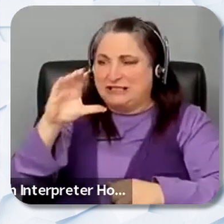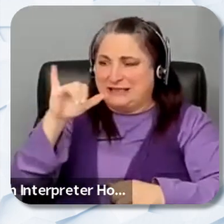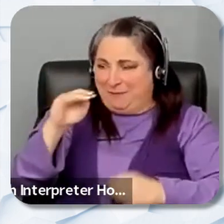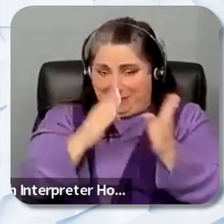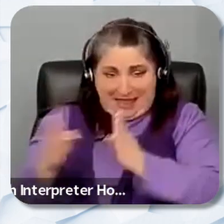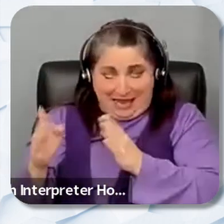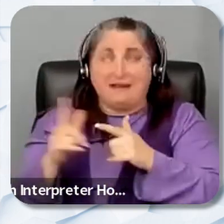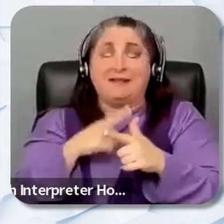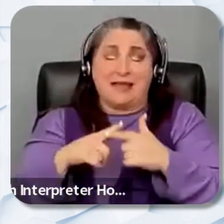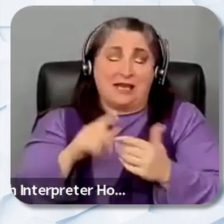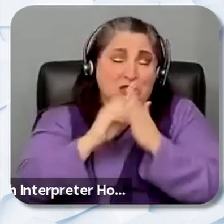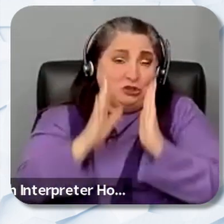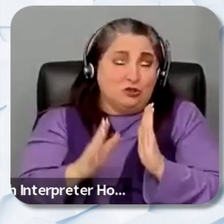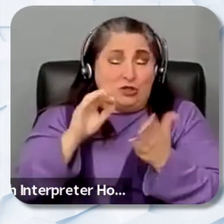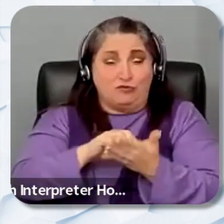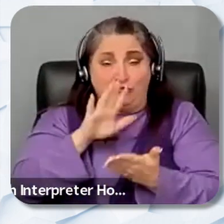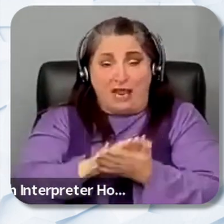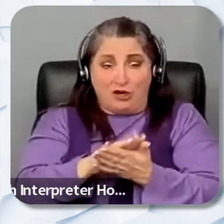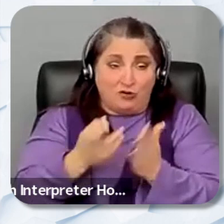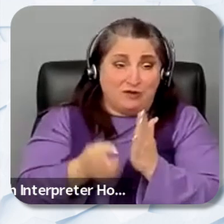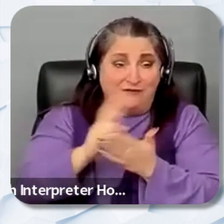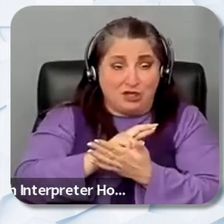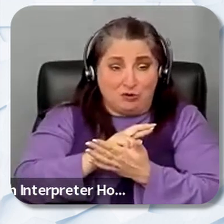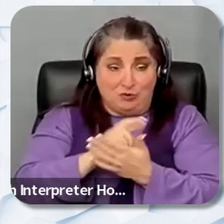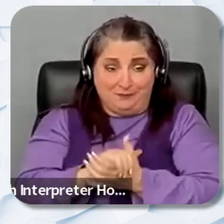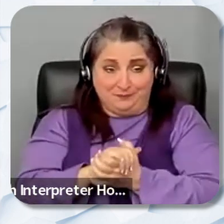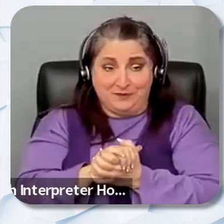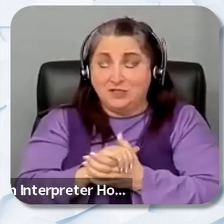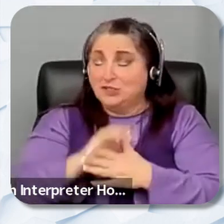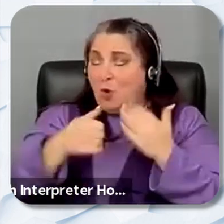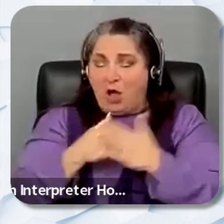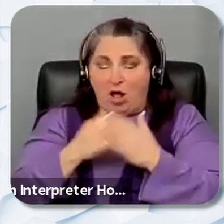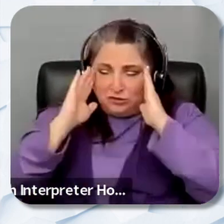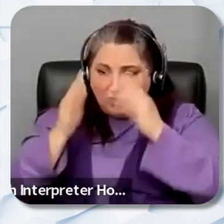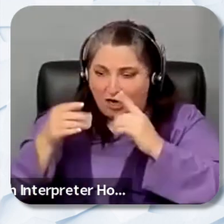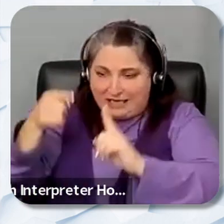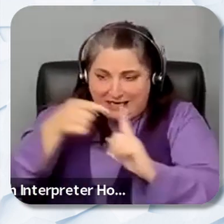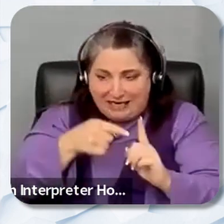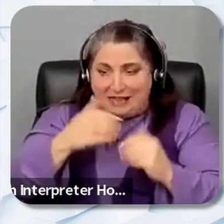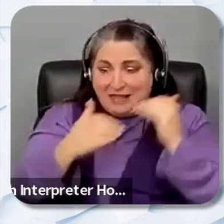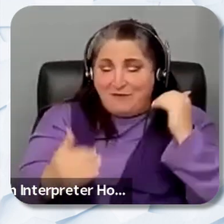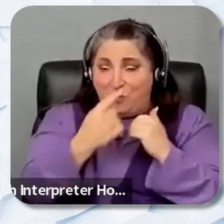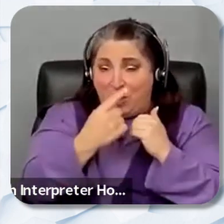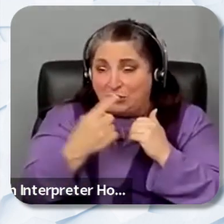record review in Stepwell, and so all Targeted Level 1 and 2 and 3 LEAs will be conducting